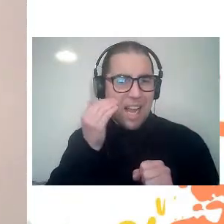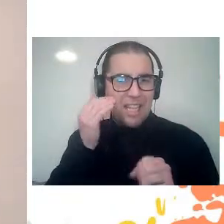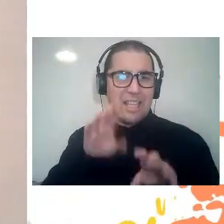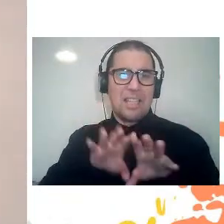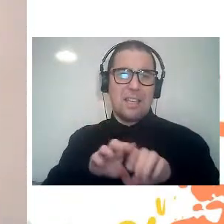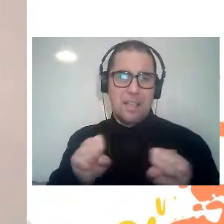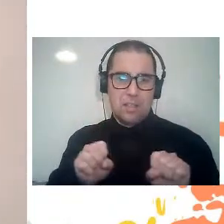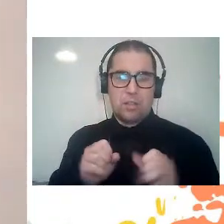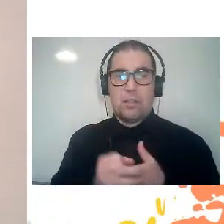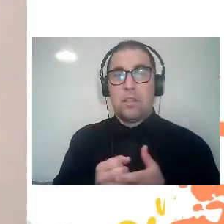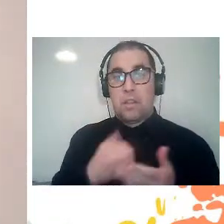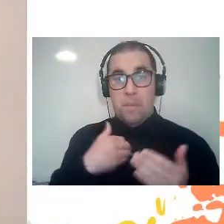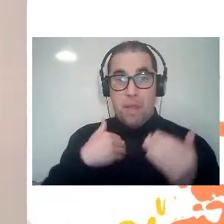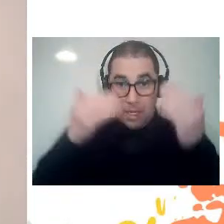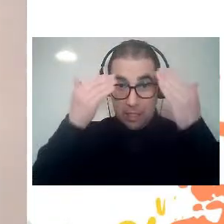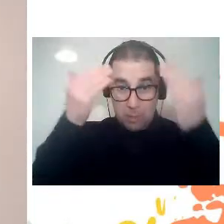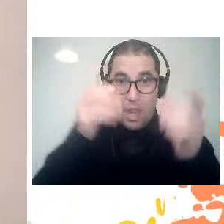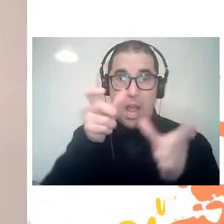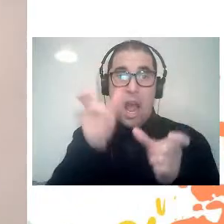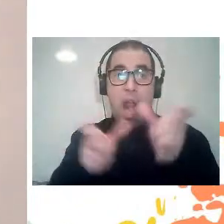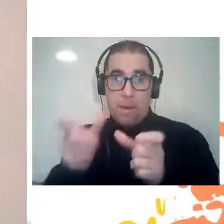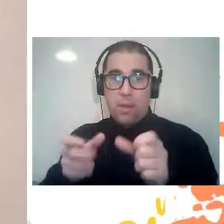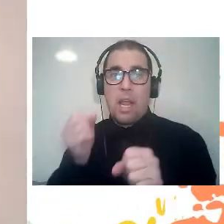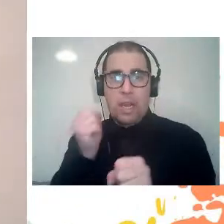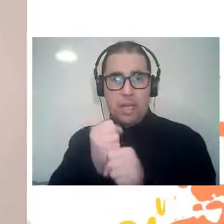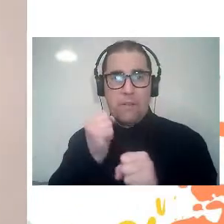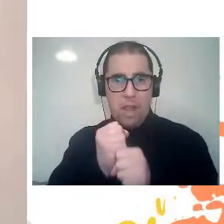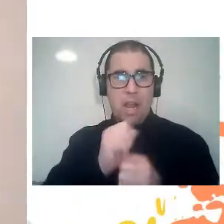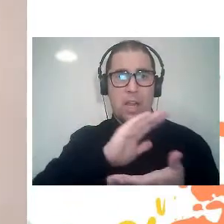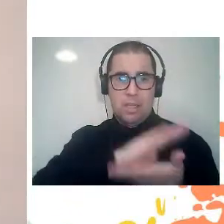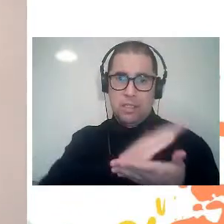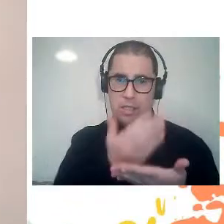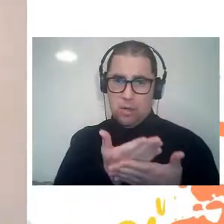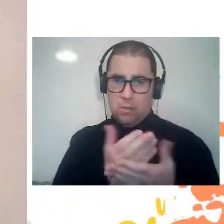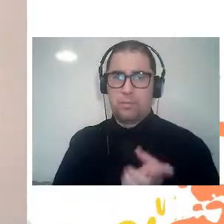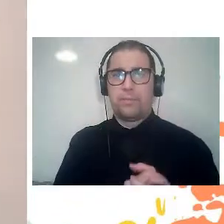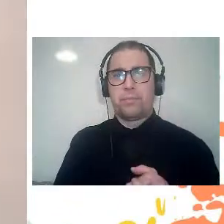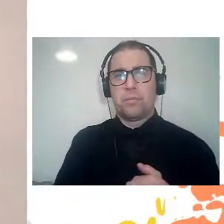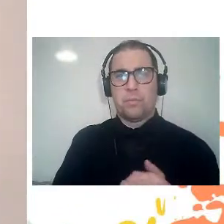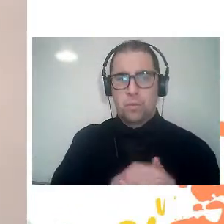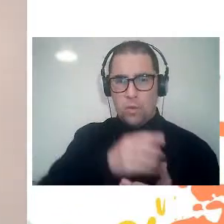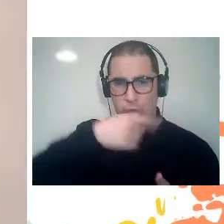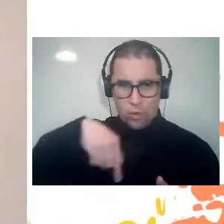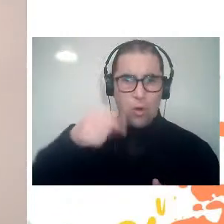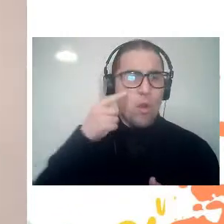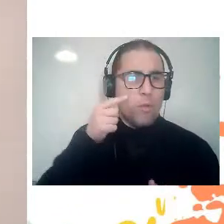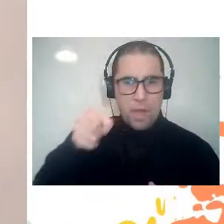Our greetings to the people who work in health. We know how they are.